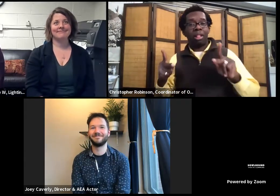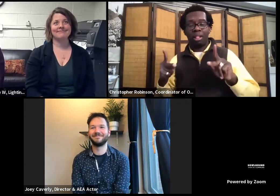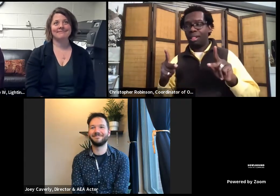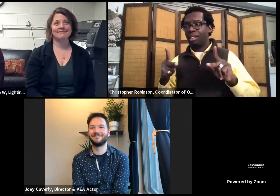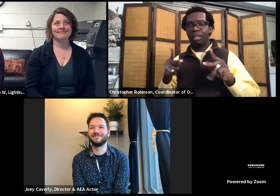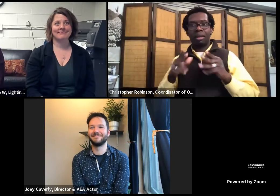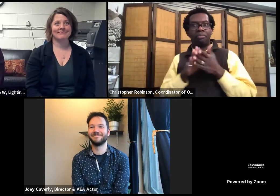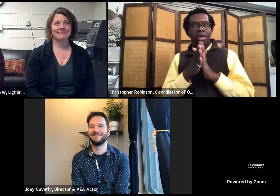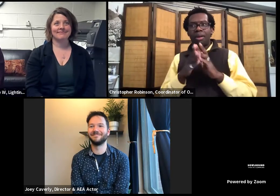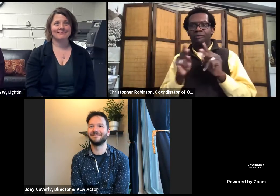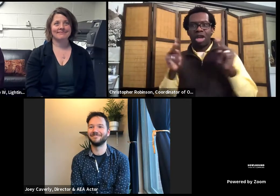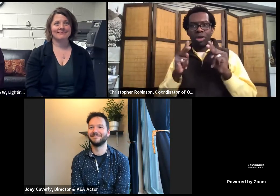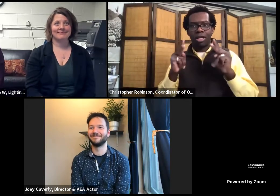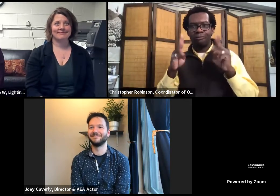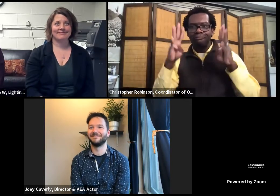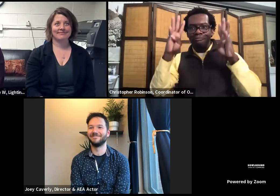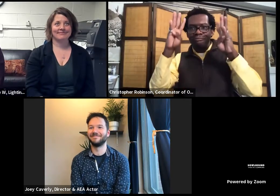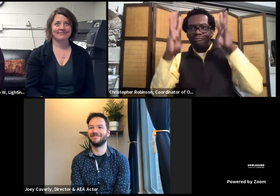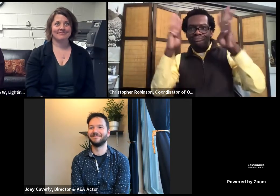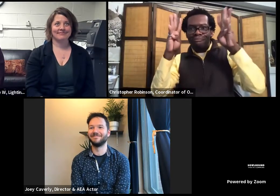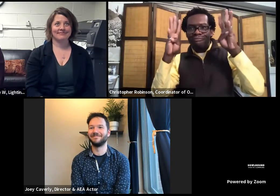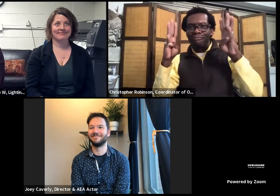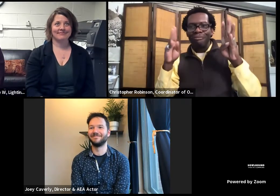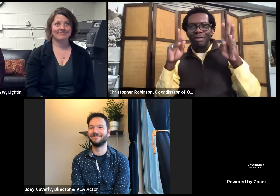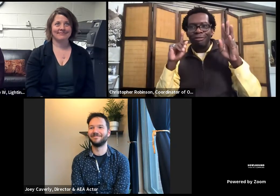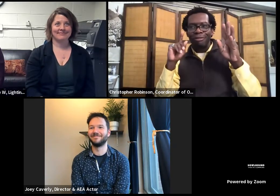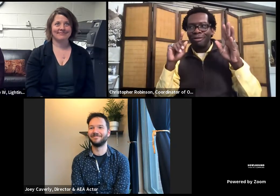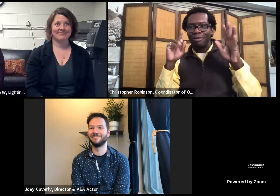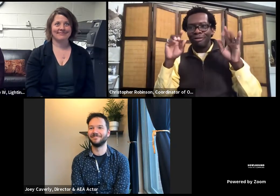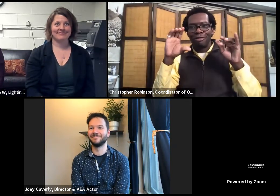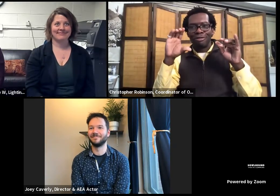sometimes hearing people become very creative.